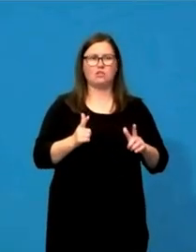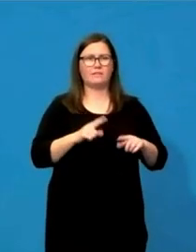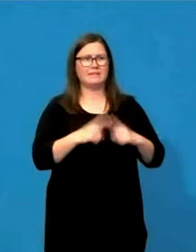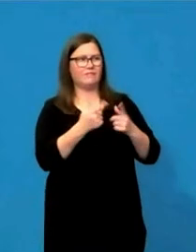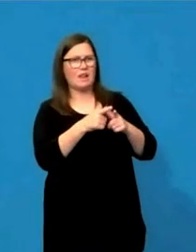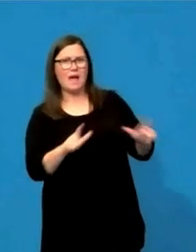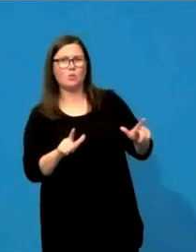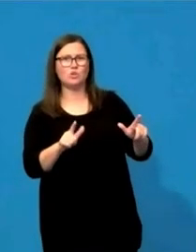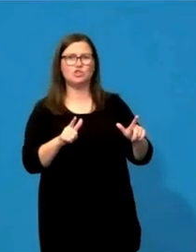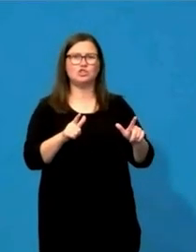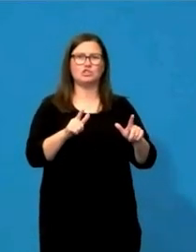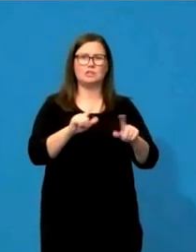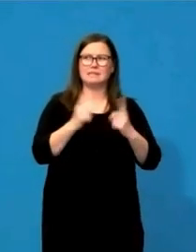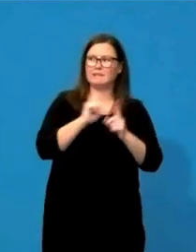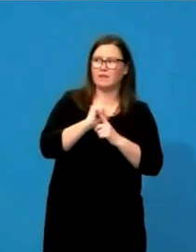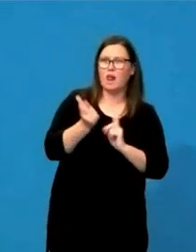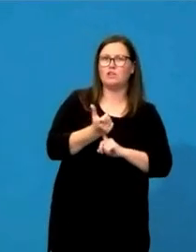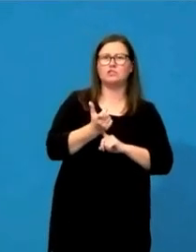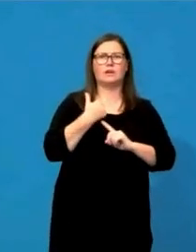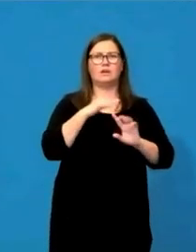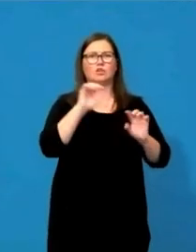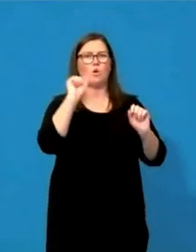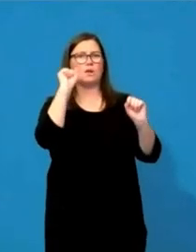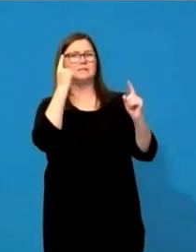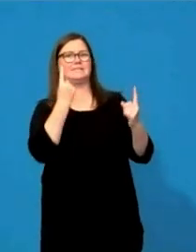how to navigate the world, but then throw a cognitive impairment on top of it and it's